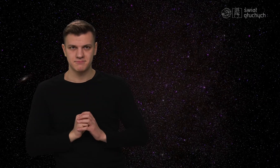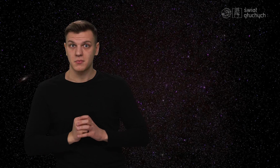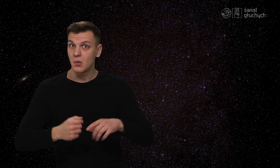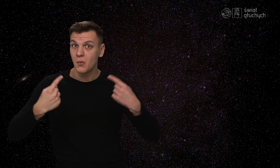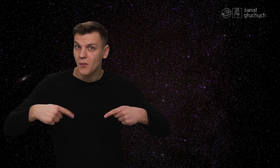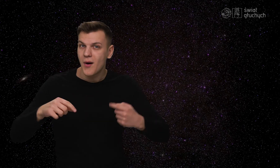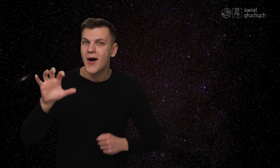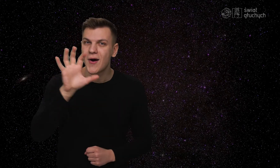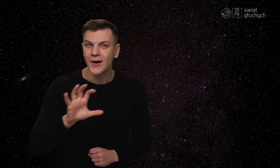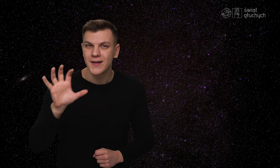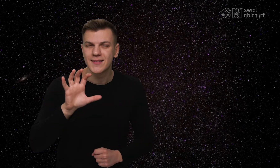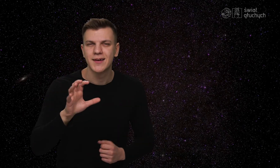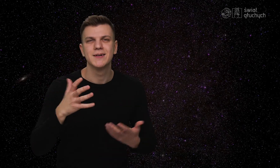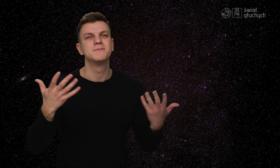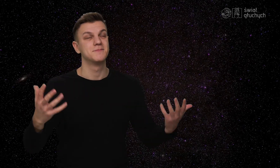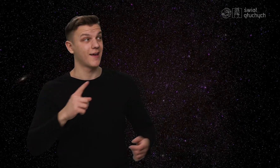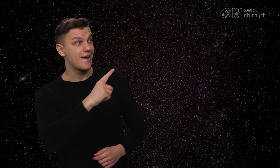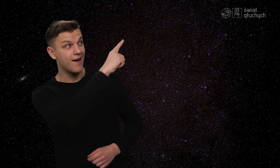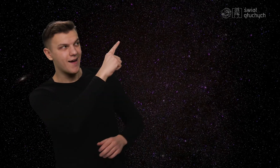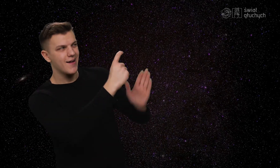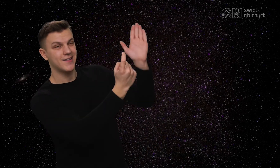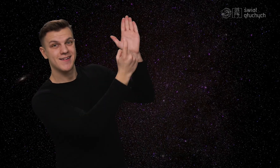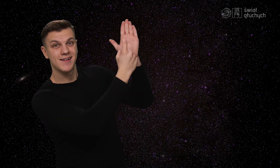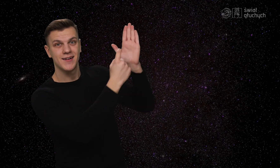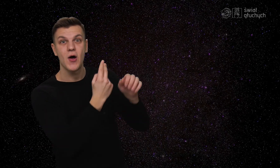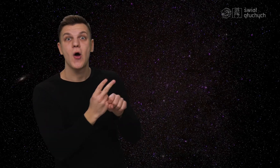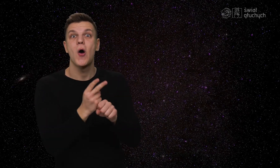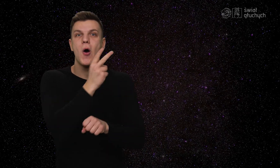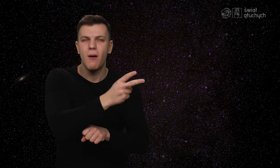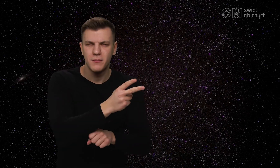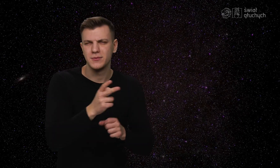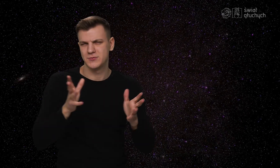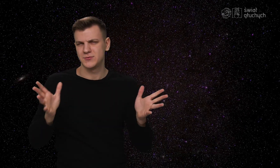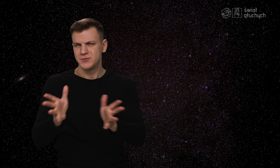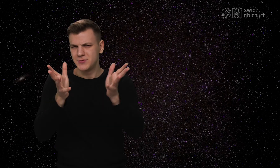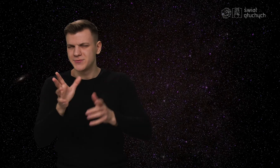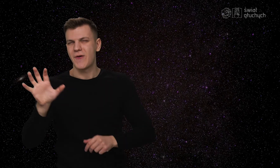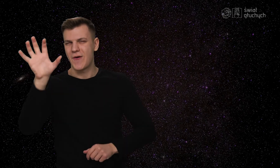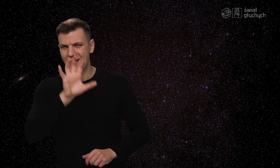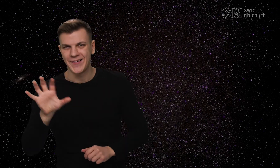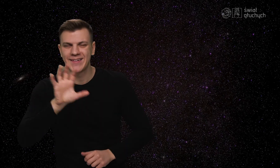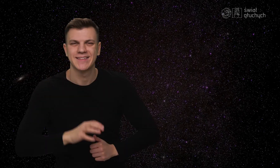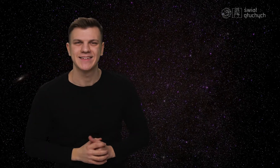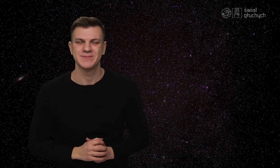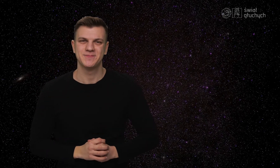If you haven't seen these movies yet, you will find a link to this episode in the top right corner and under this video.